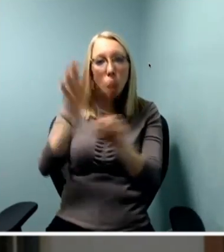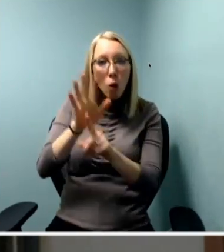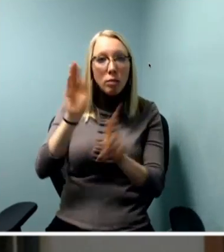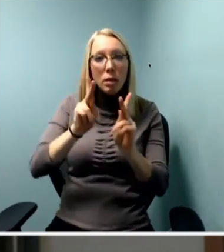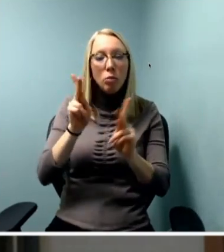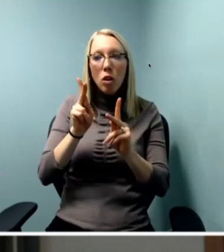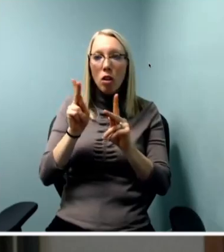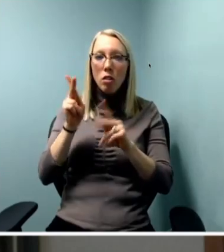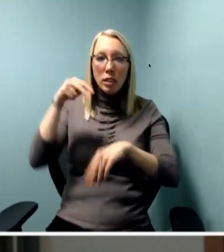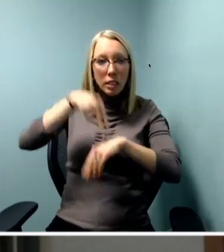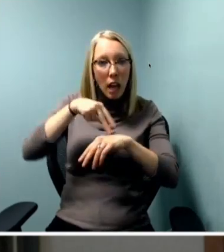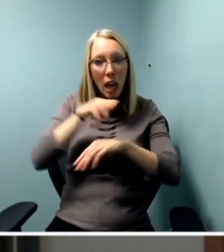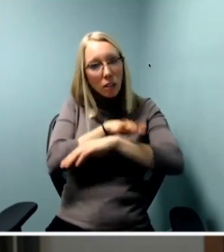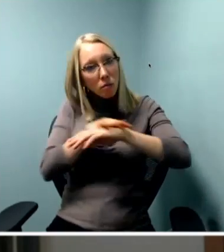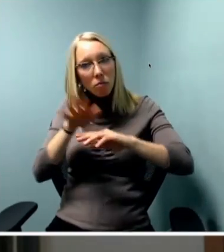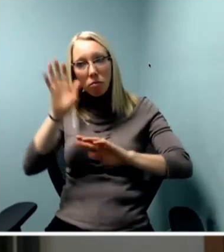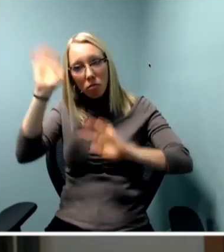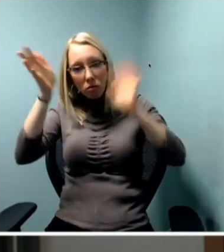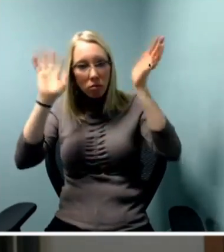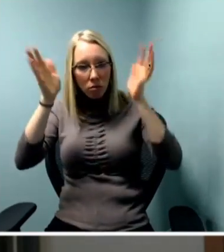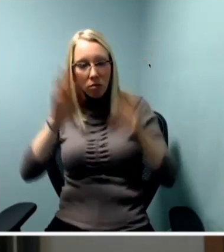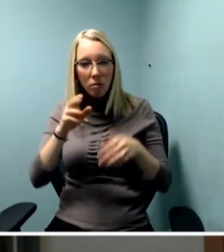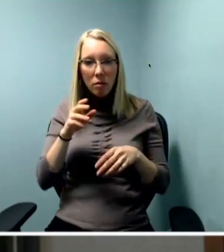that you're just part of the gang on earth.